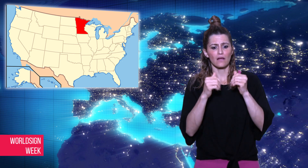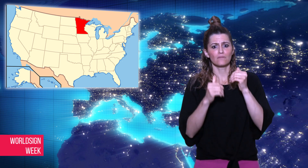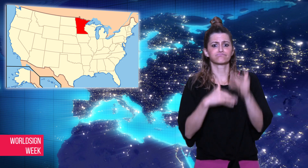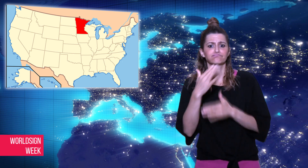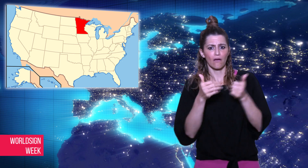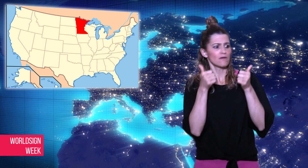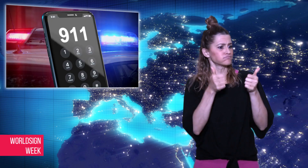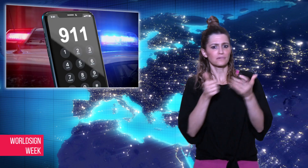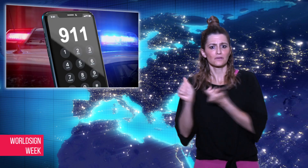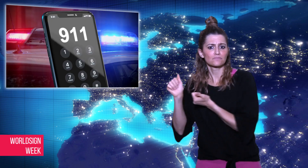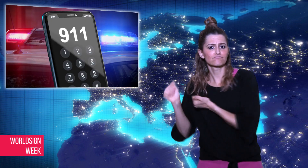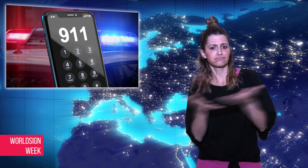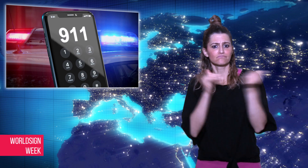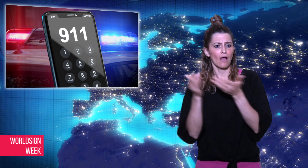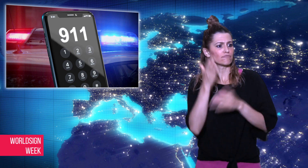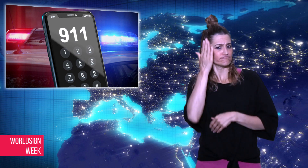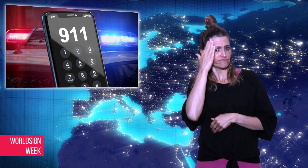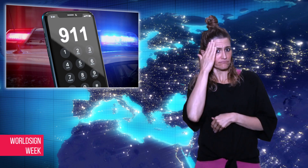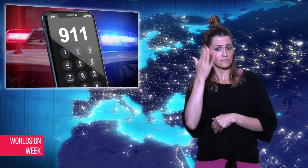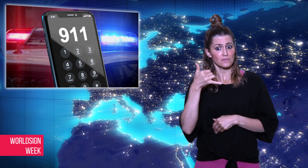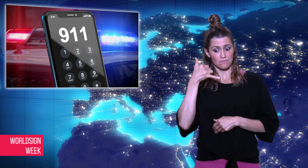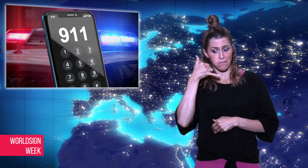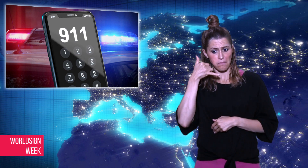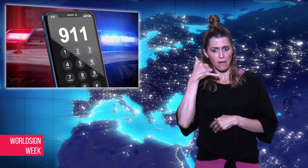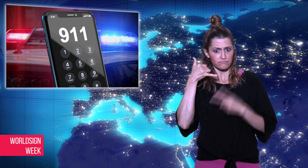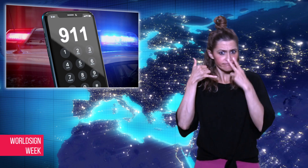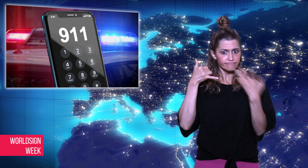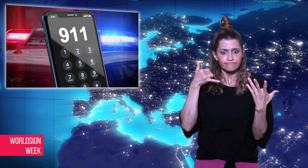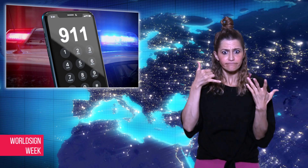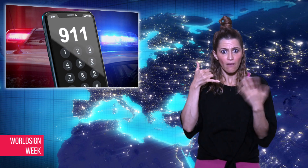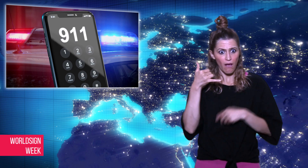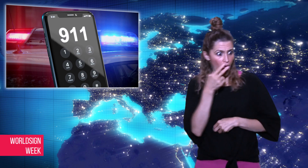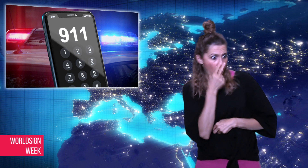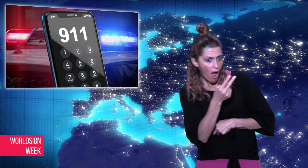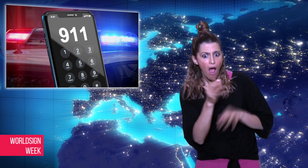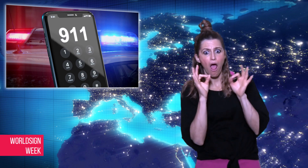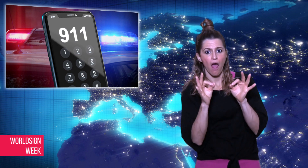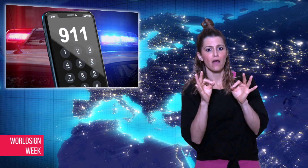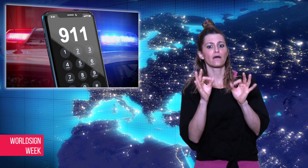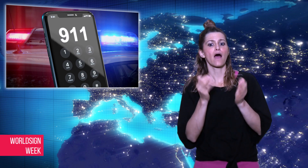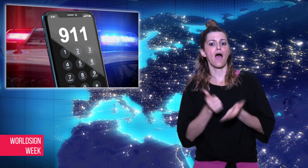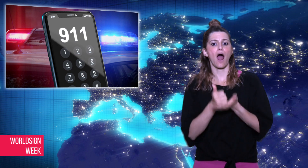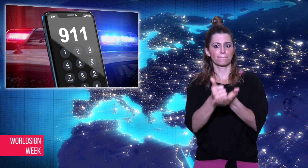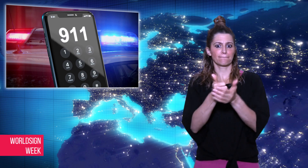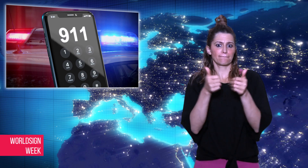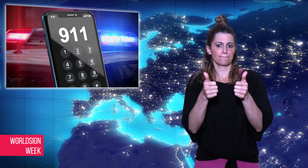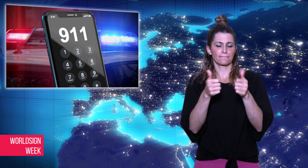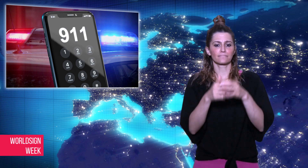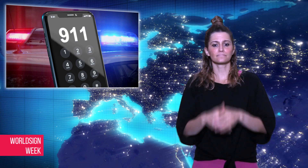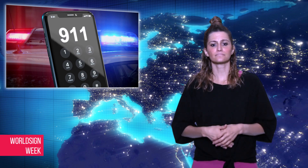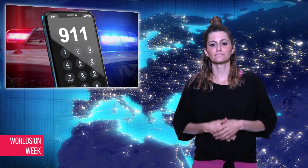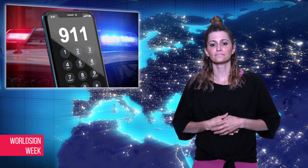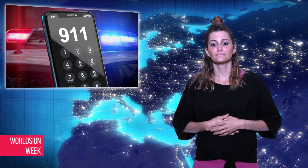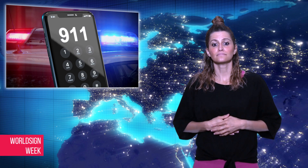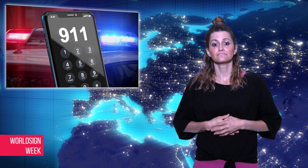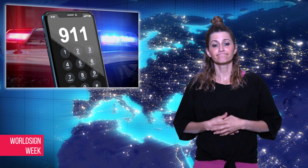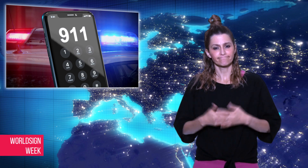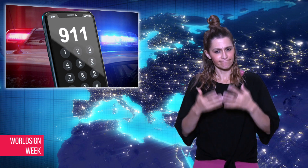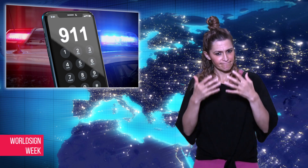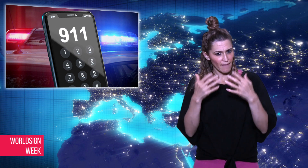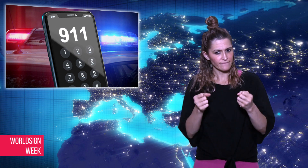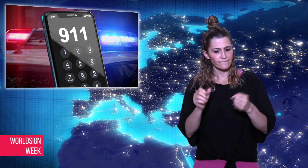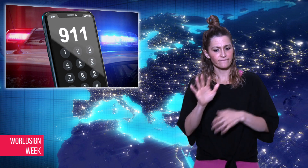states are starting to use this technology.